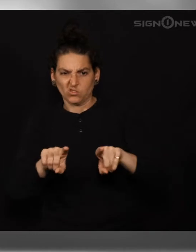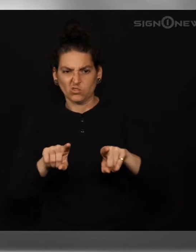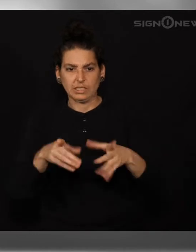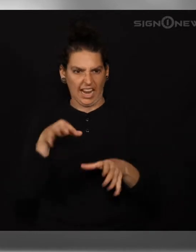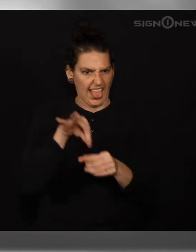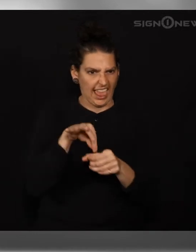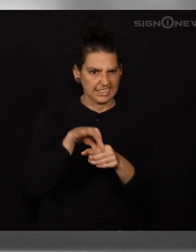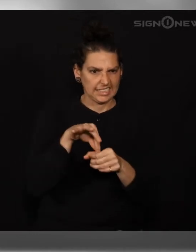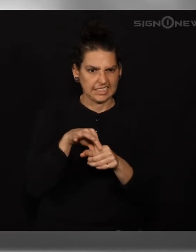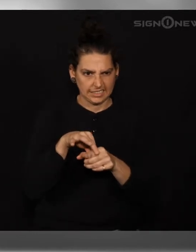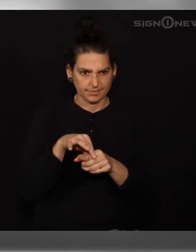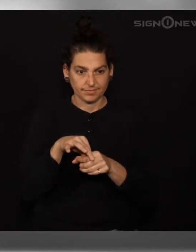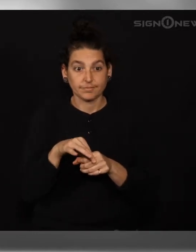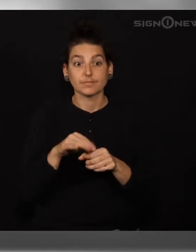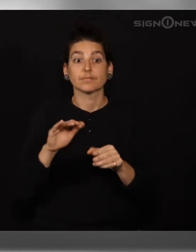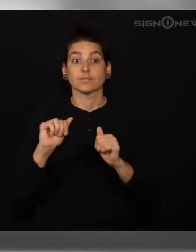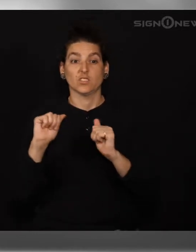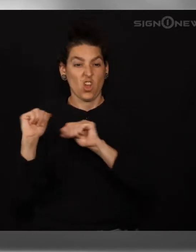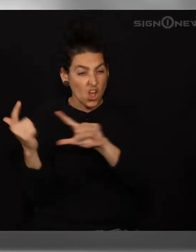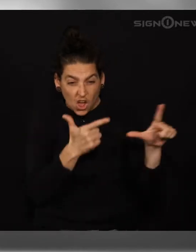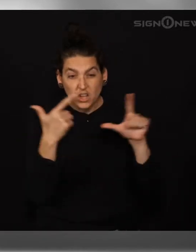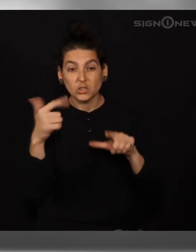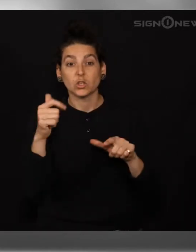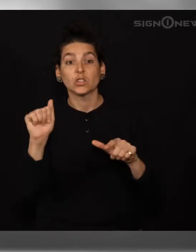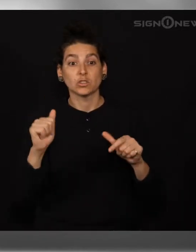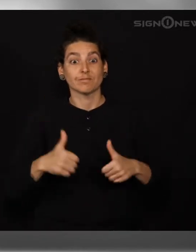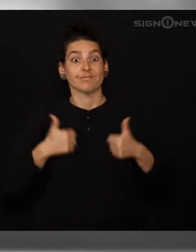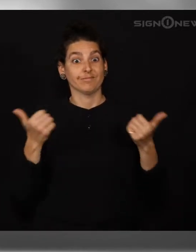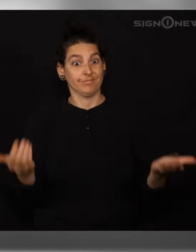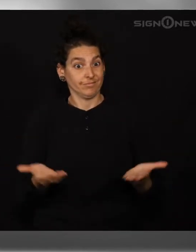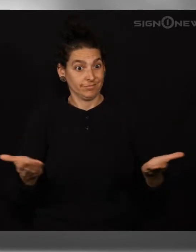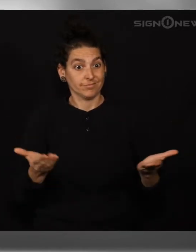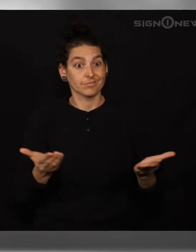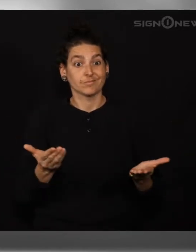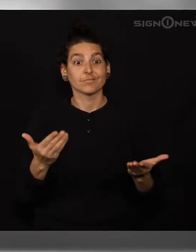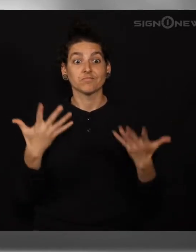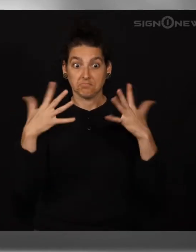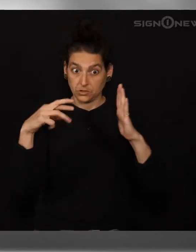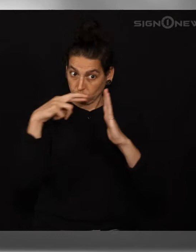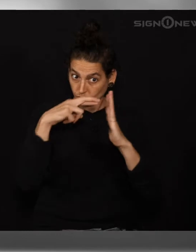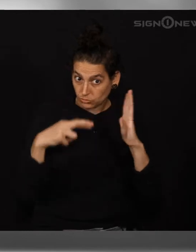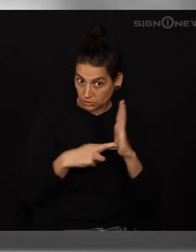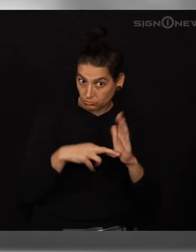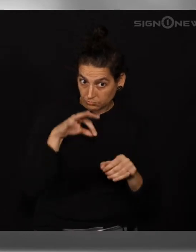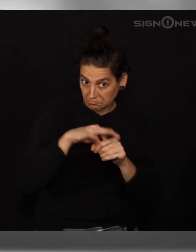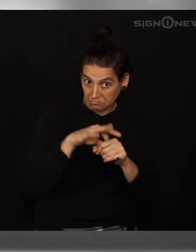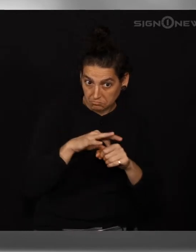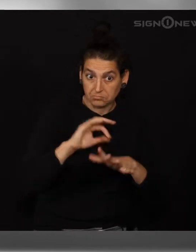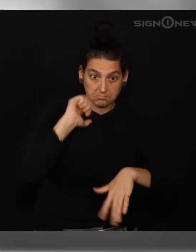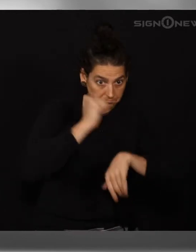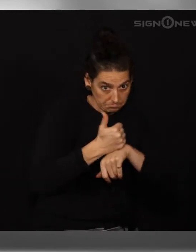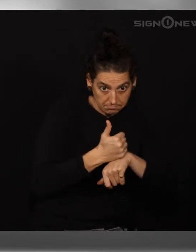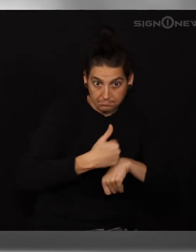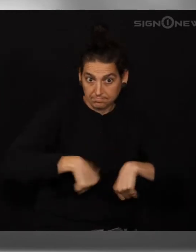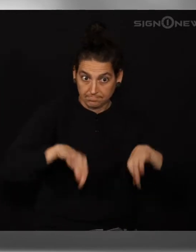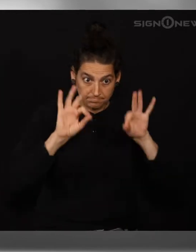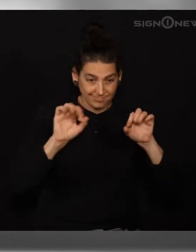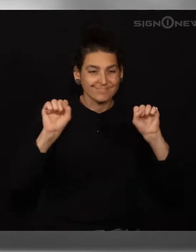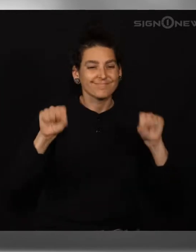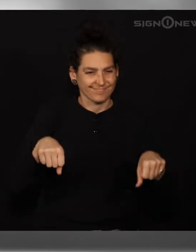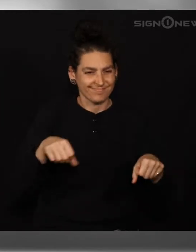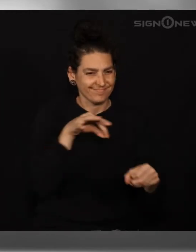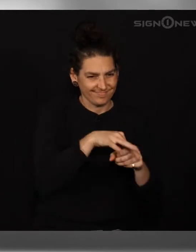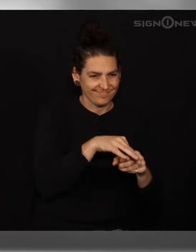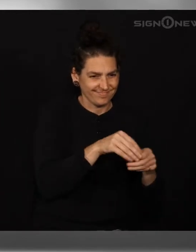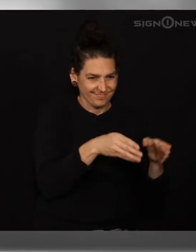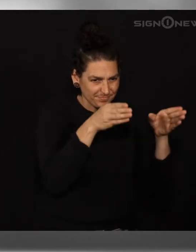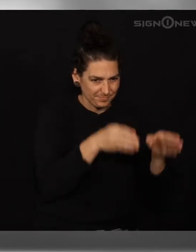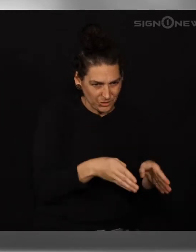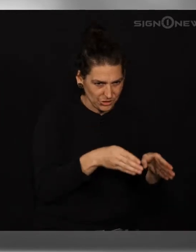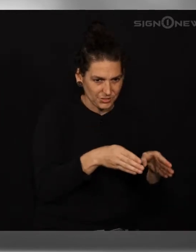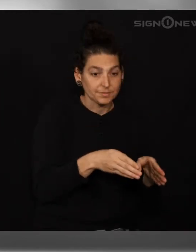All Georgia citizens who are registered to vote can vote in person either